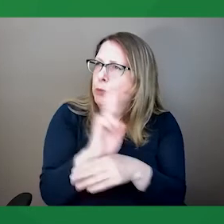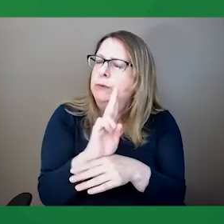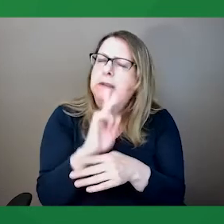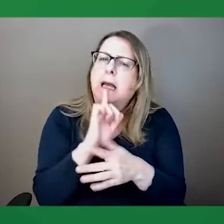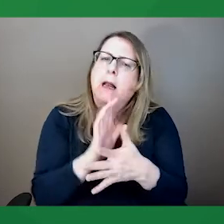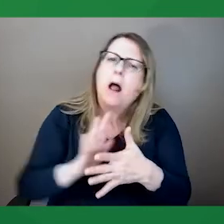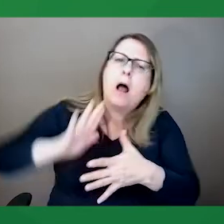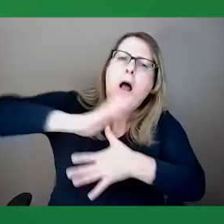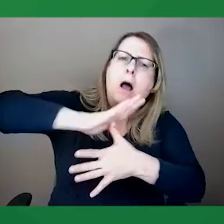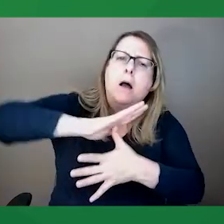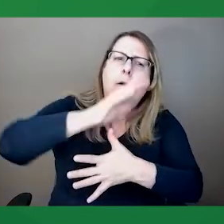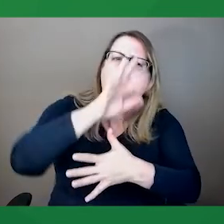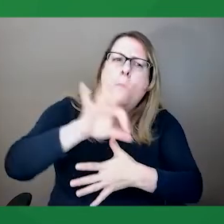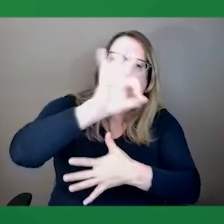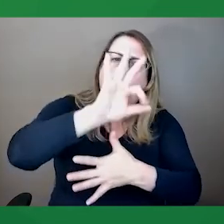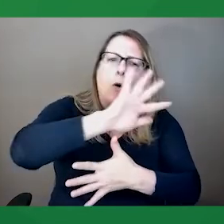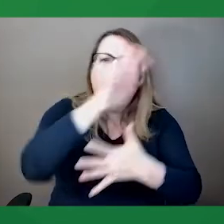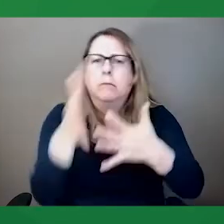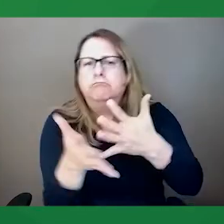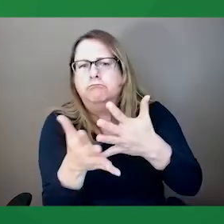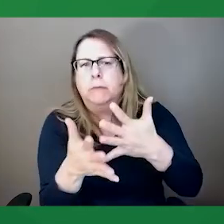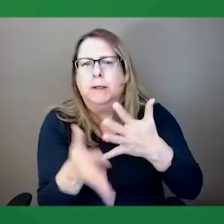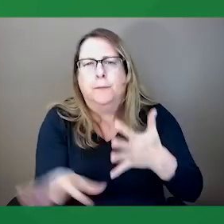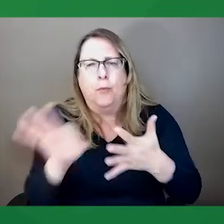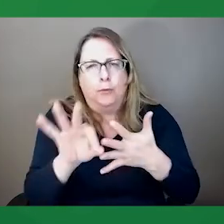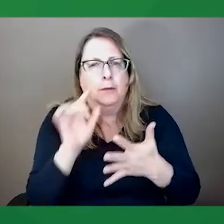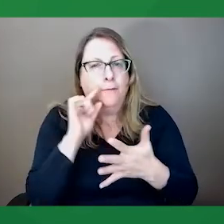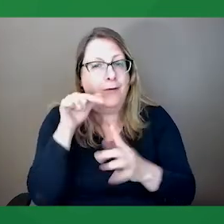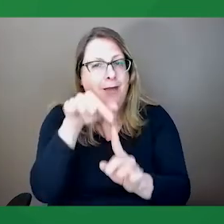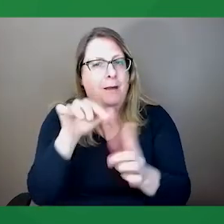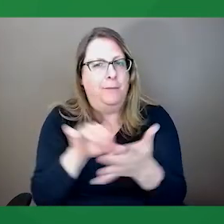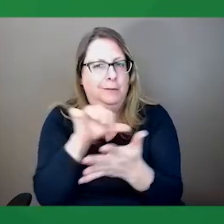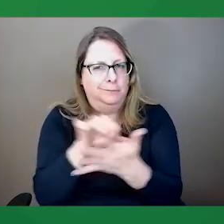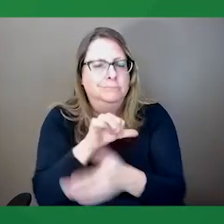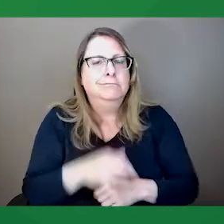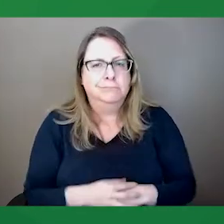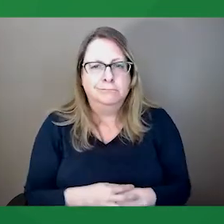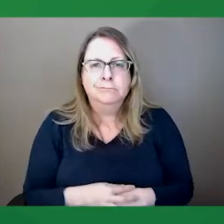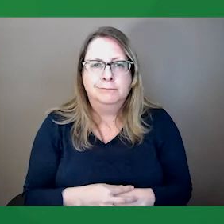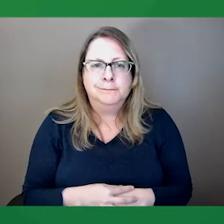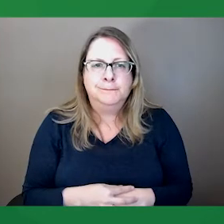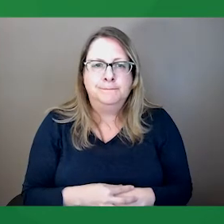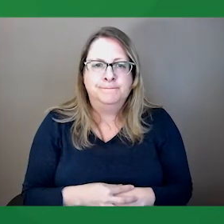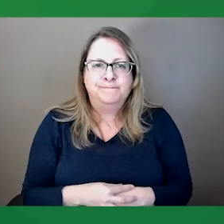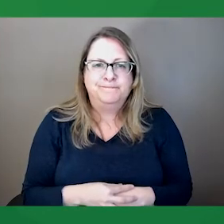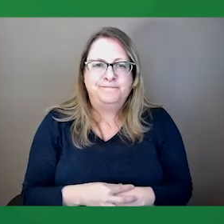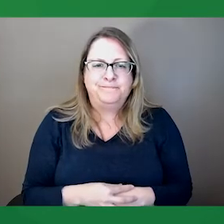consider what's gonna be used and consider the precedence that it's gonna have when it is dropped in that page.